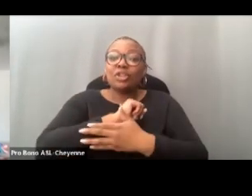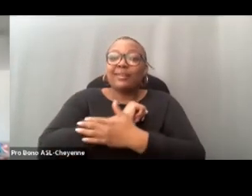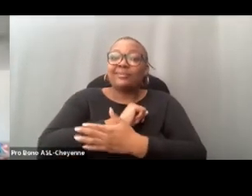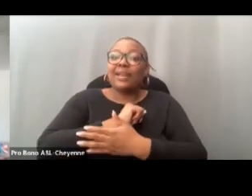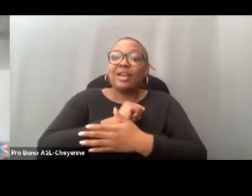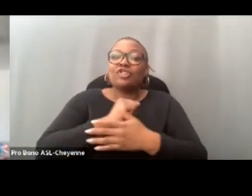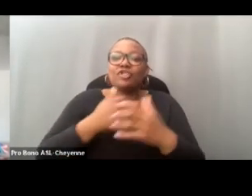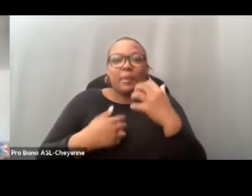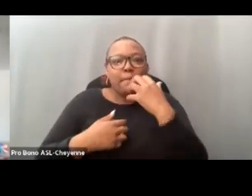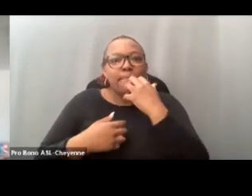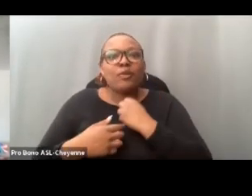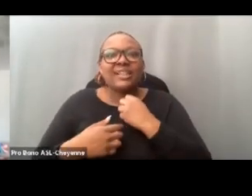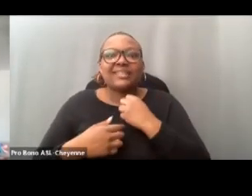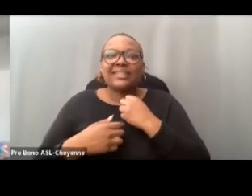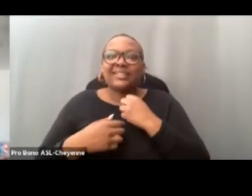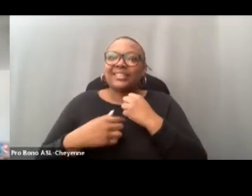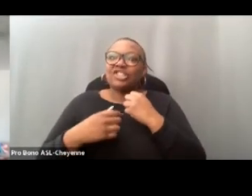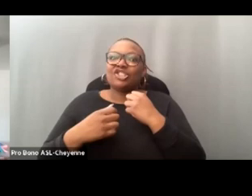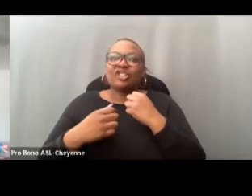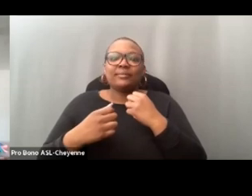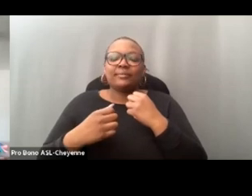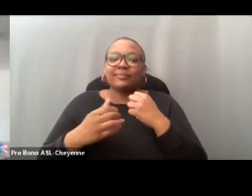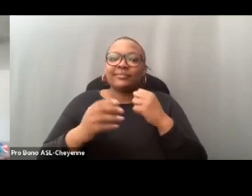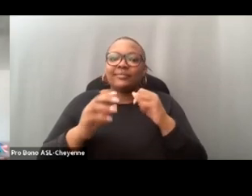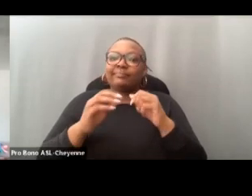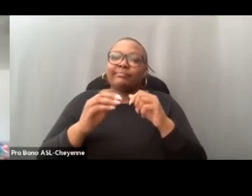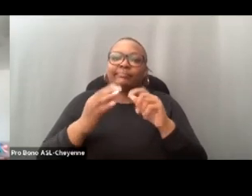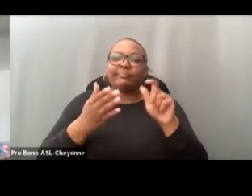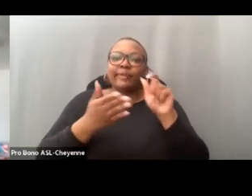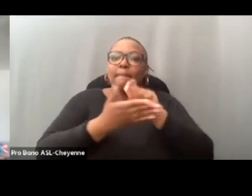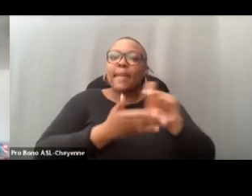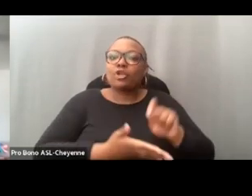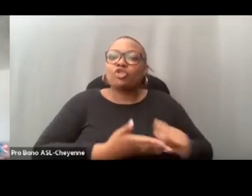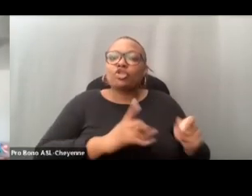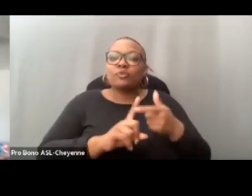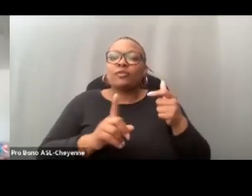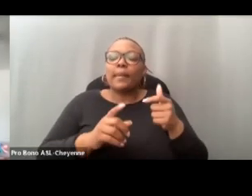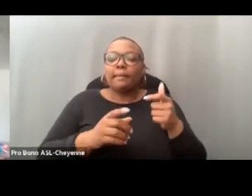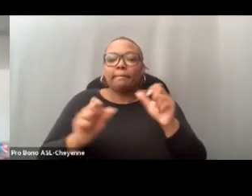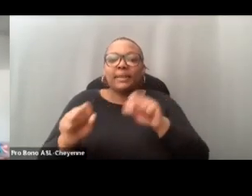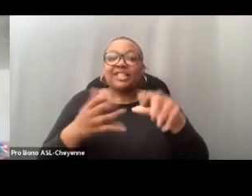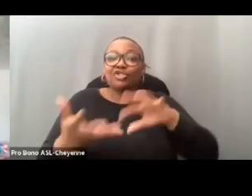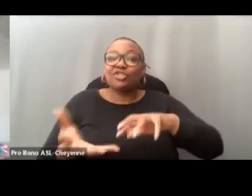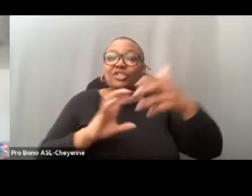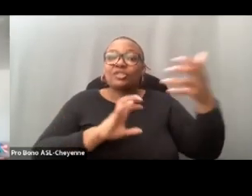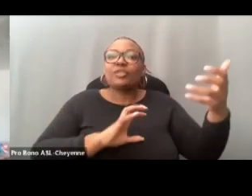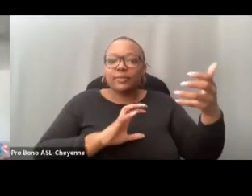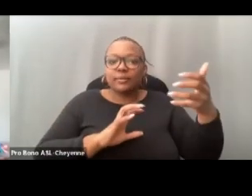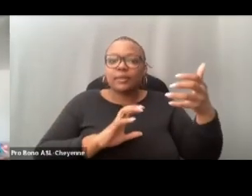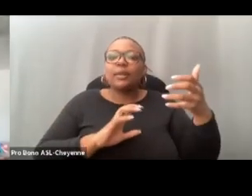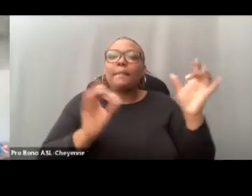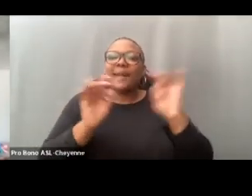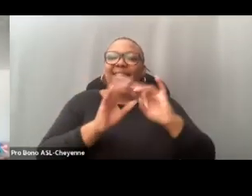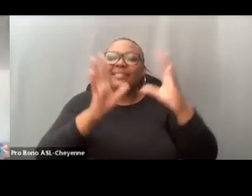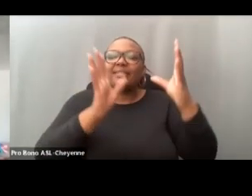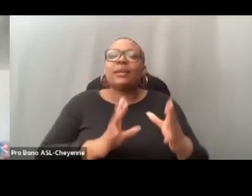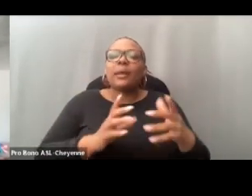hundreds of thousands of manuscripts from potential destruction by the Jihadists, by getting them out